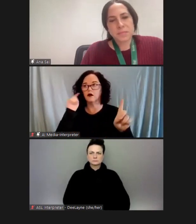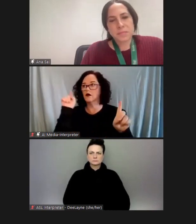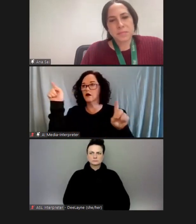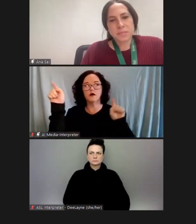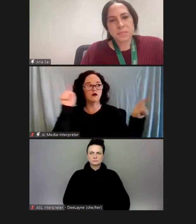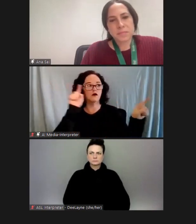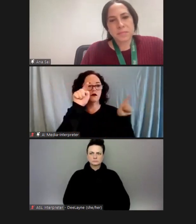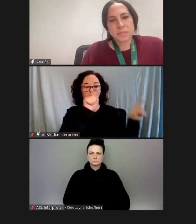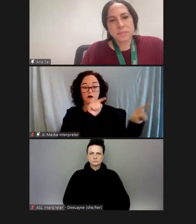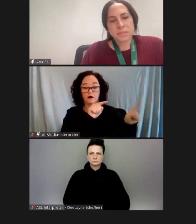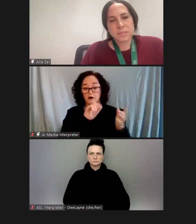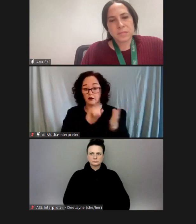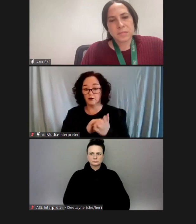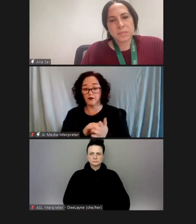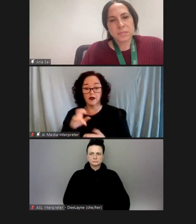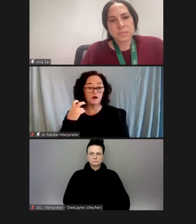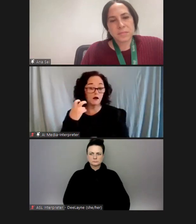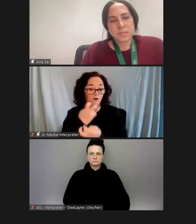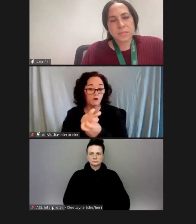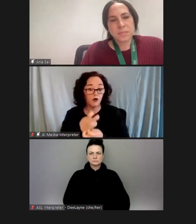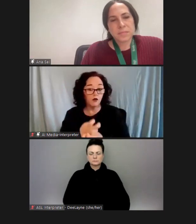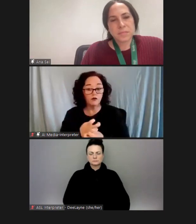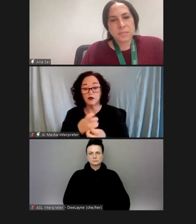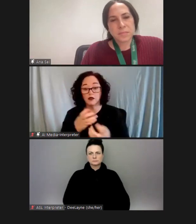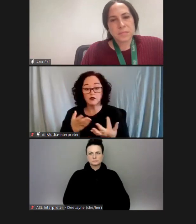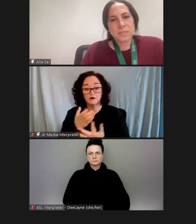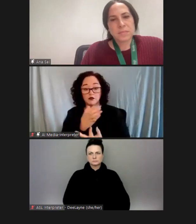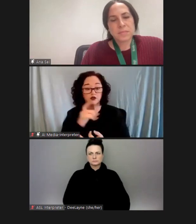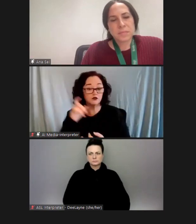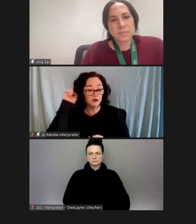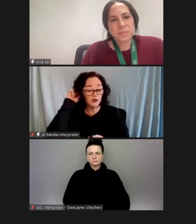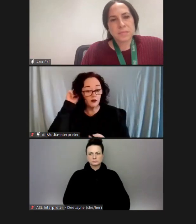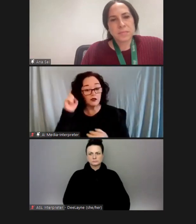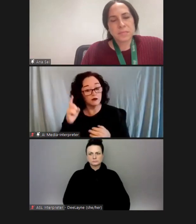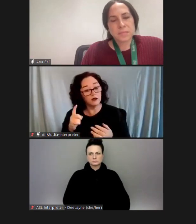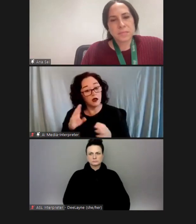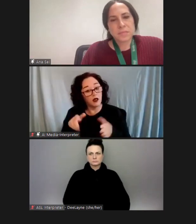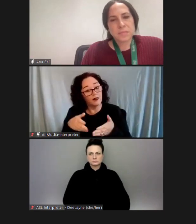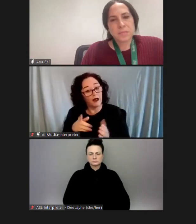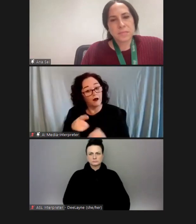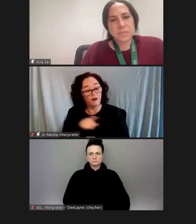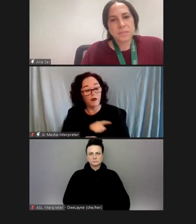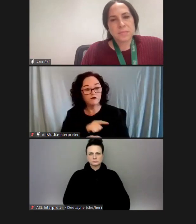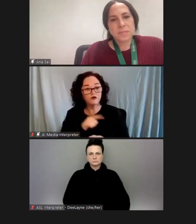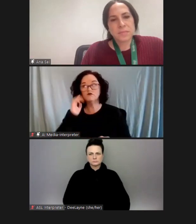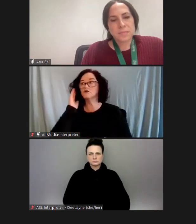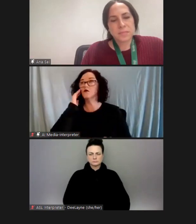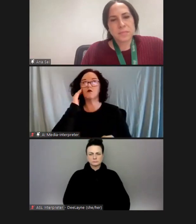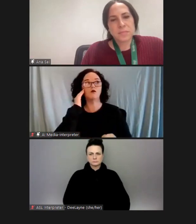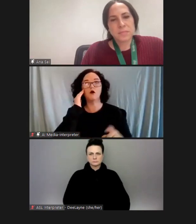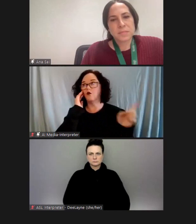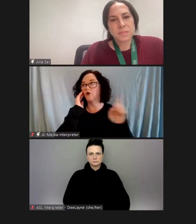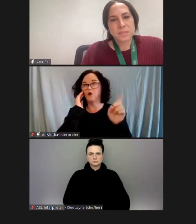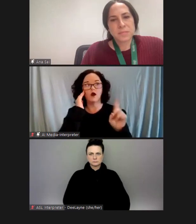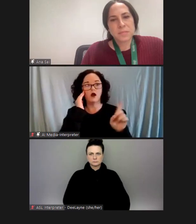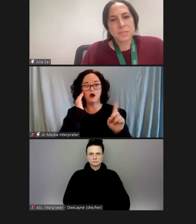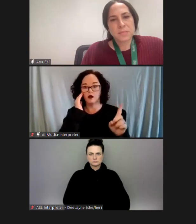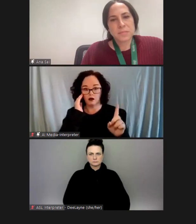giving them what they need to localize